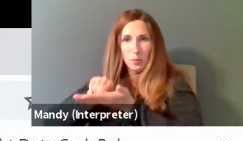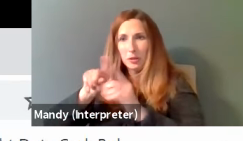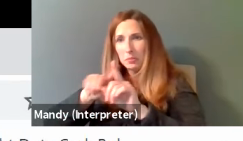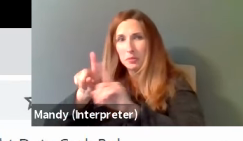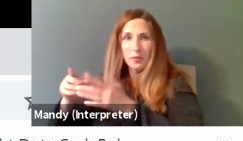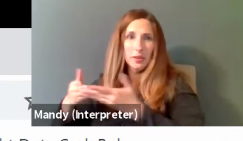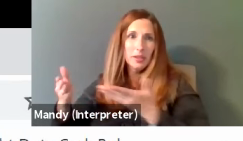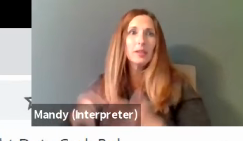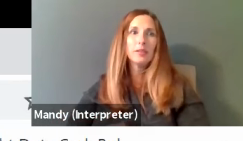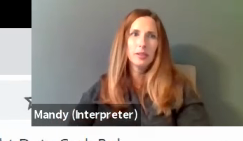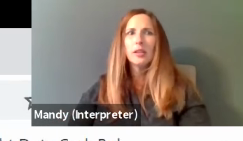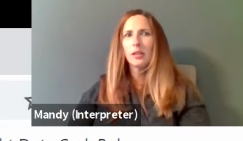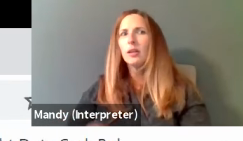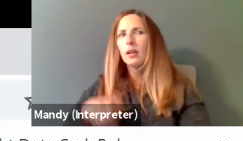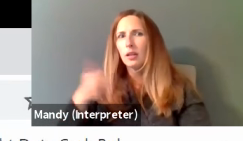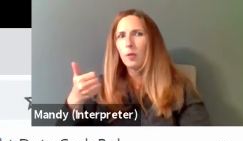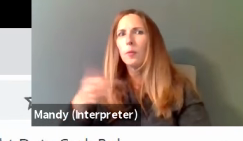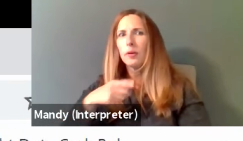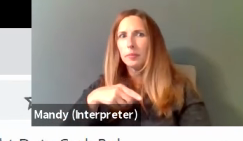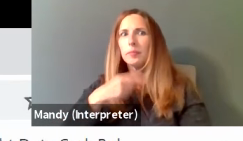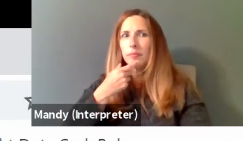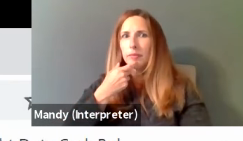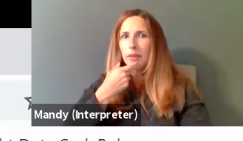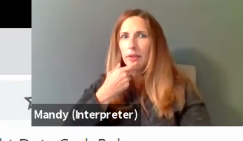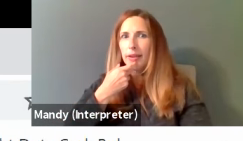So this is another one that we did that we have for our clients.